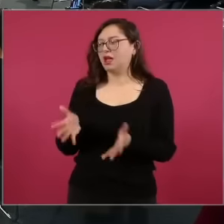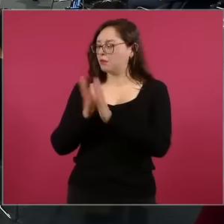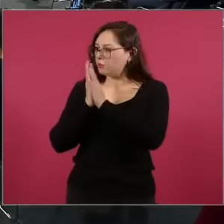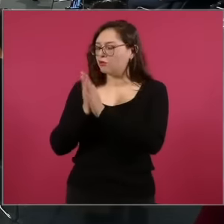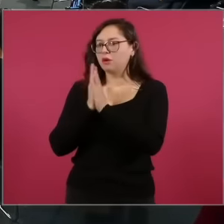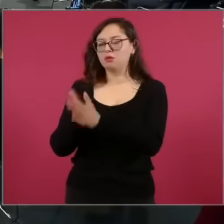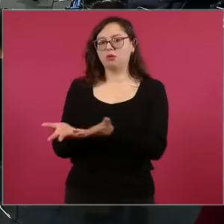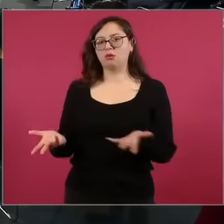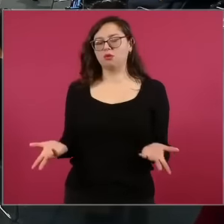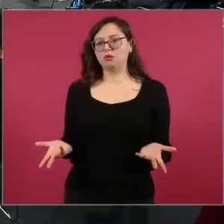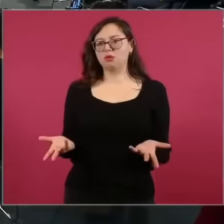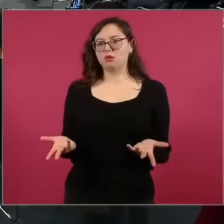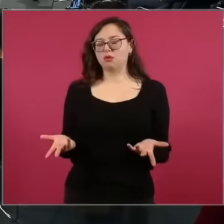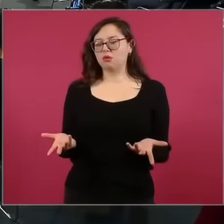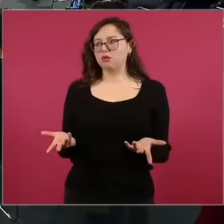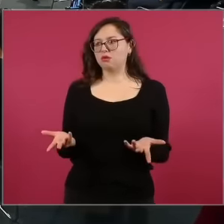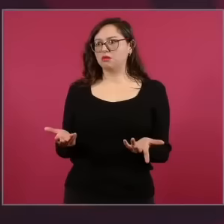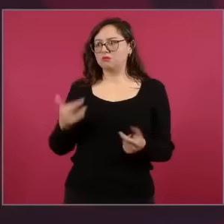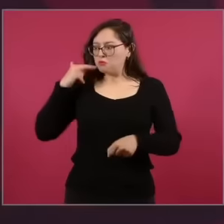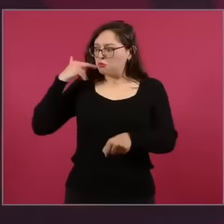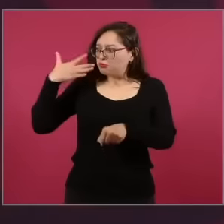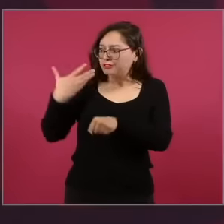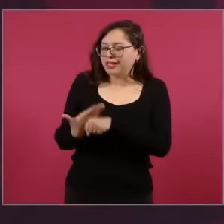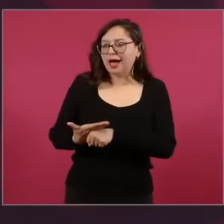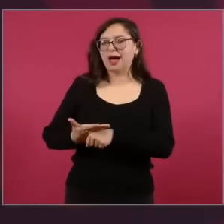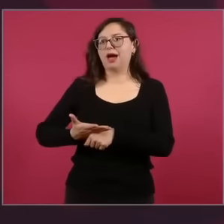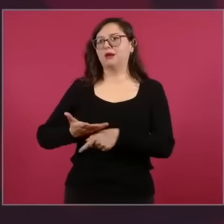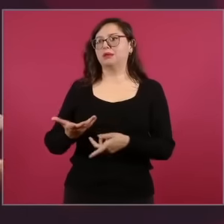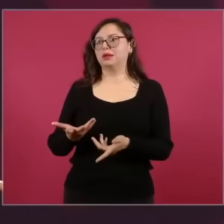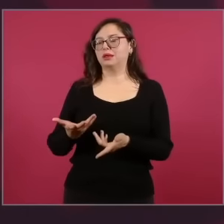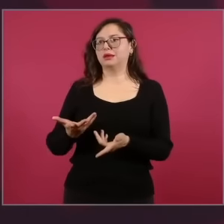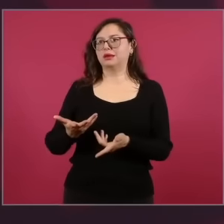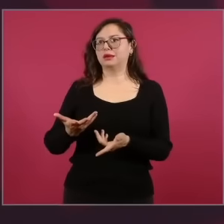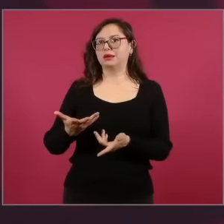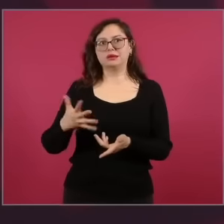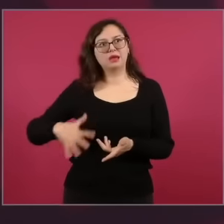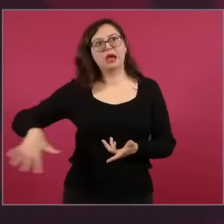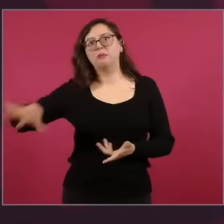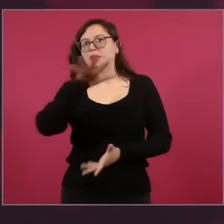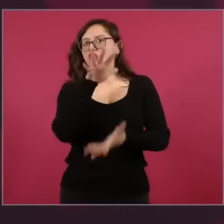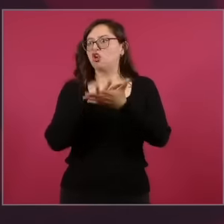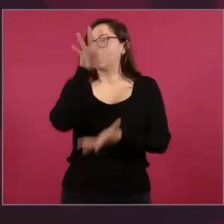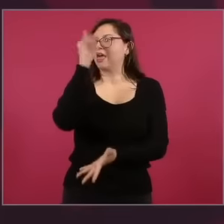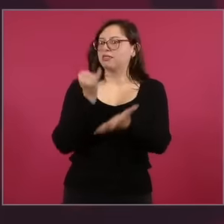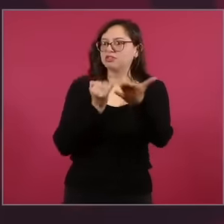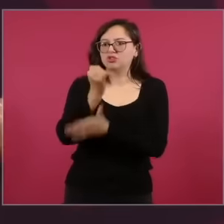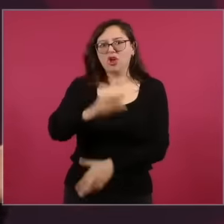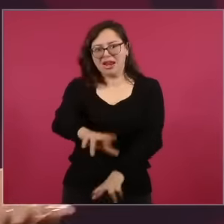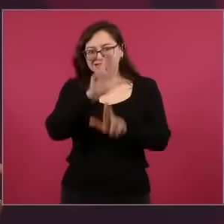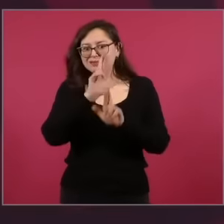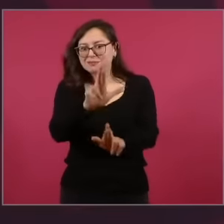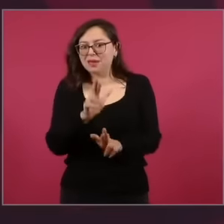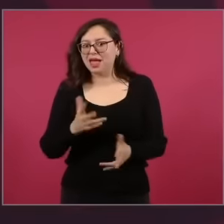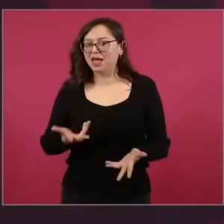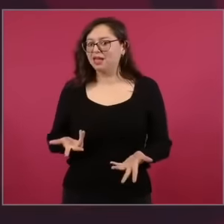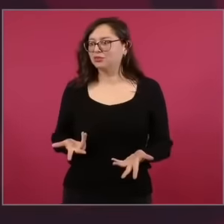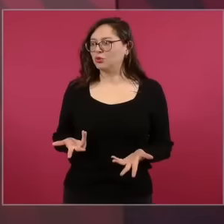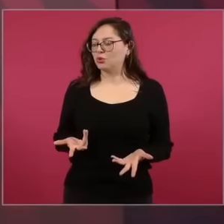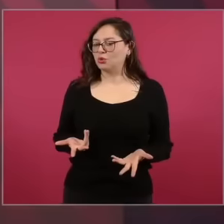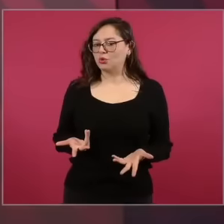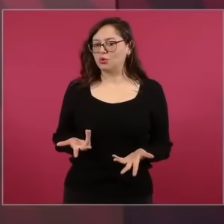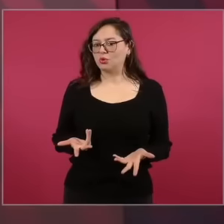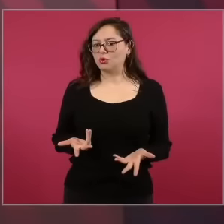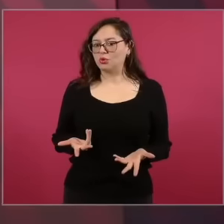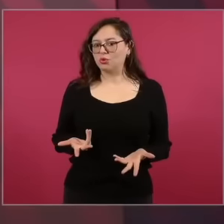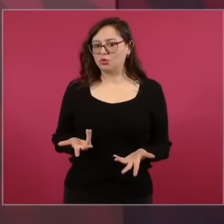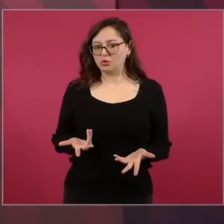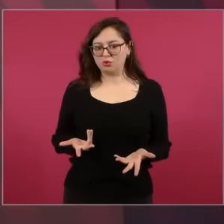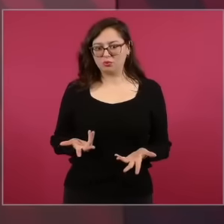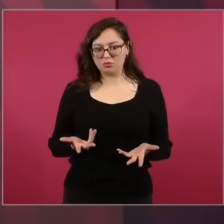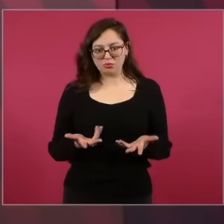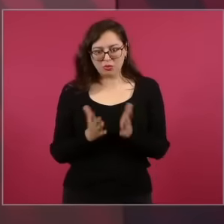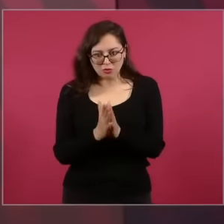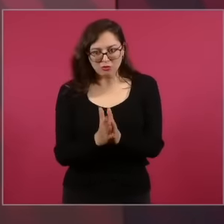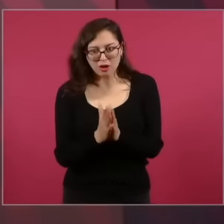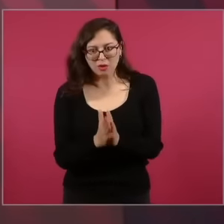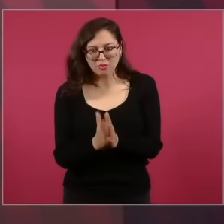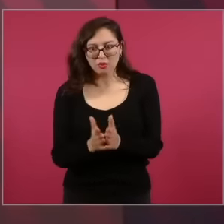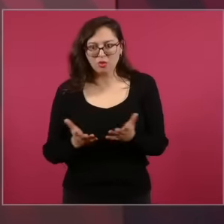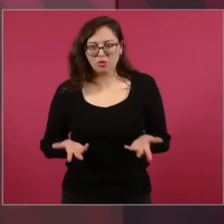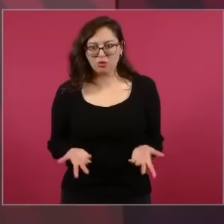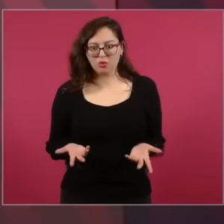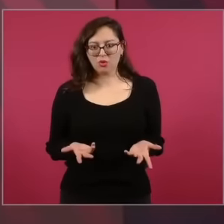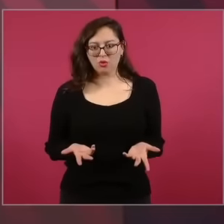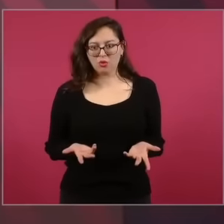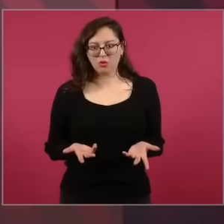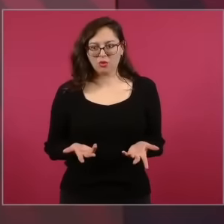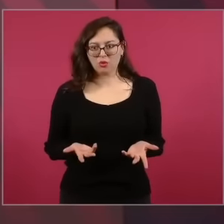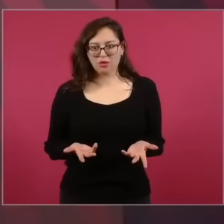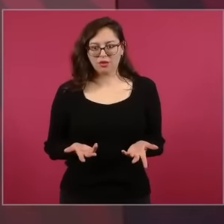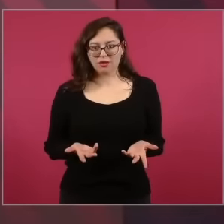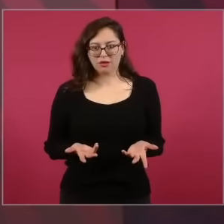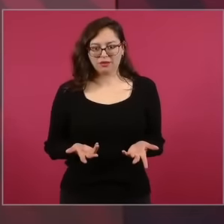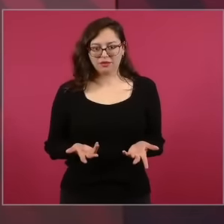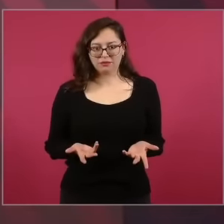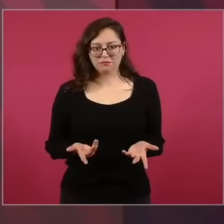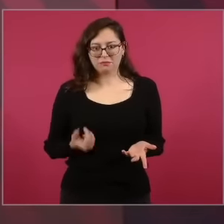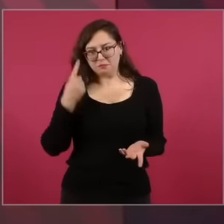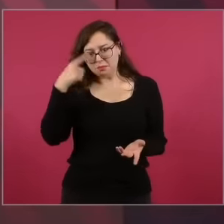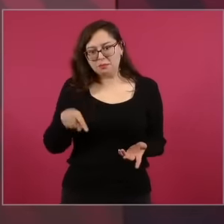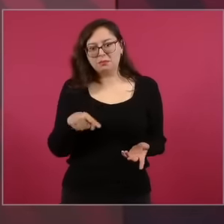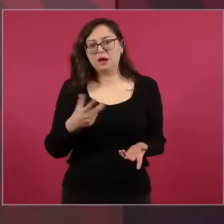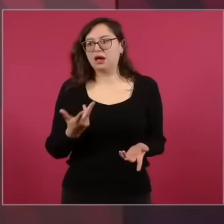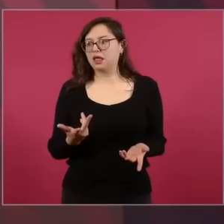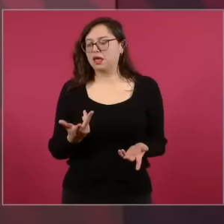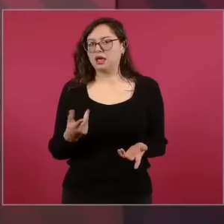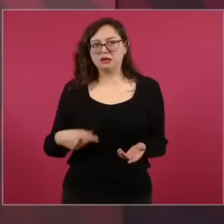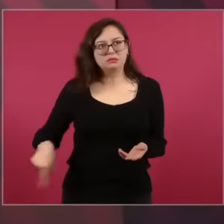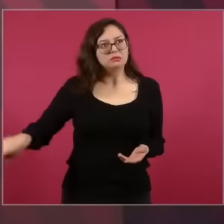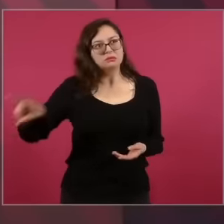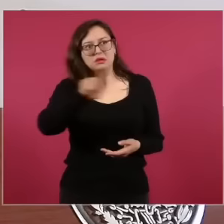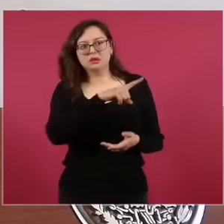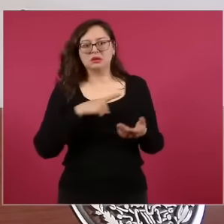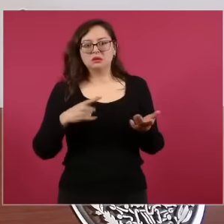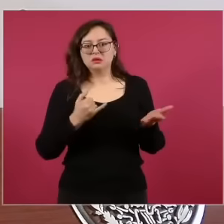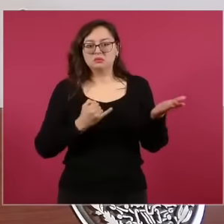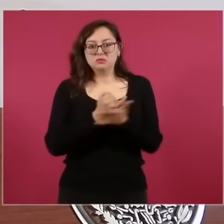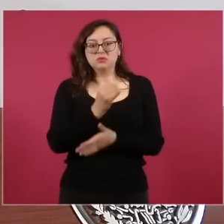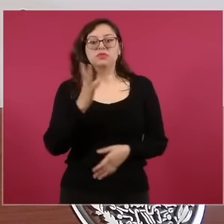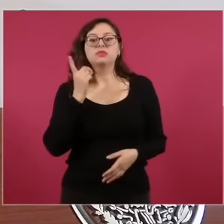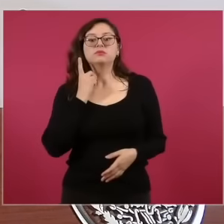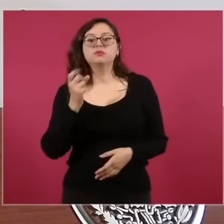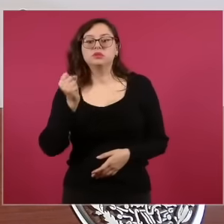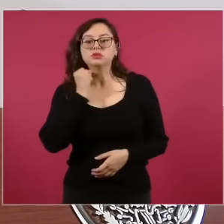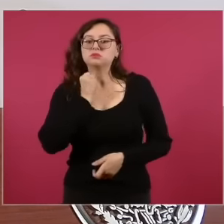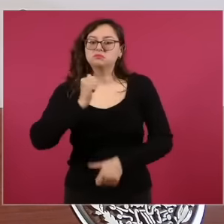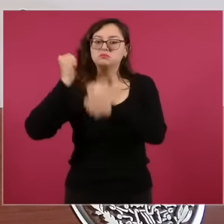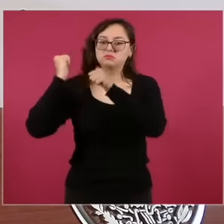that they respect the will of the citizens to respect the decision of the